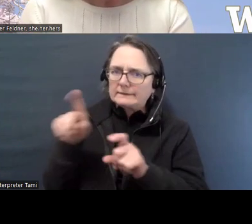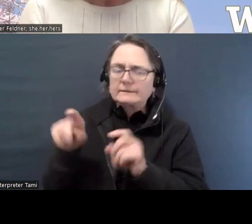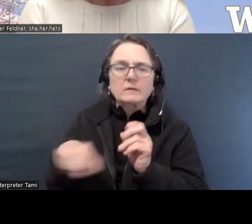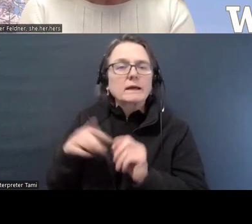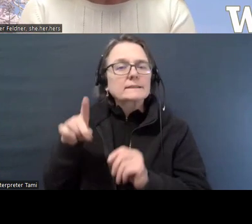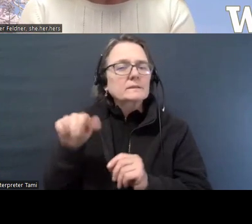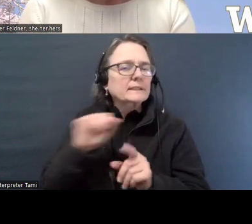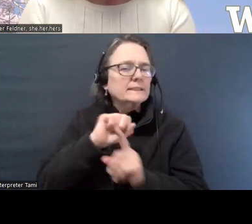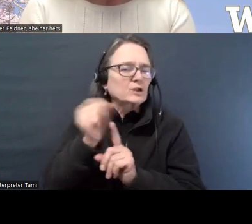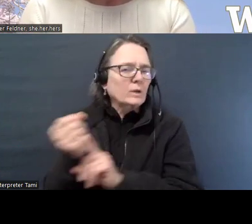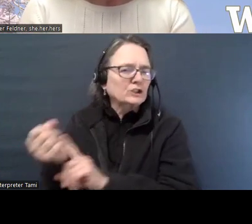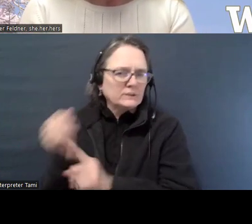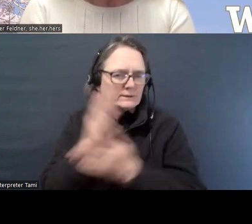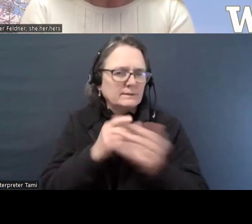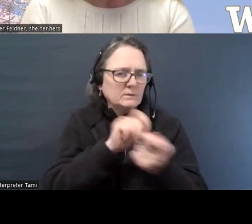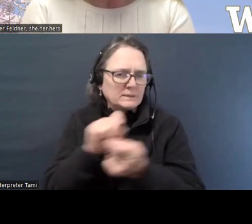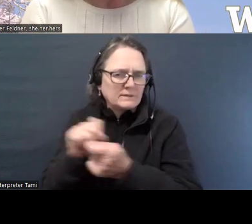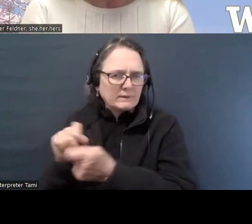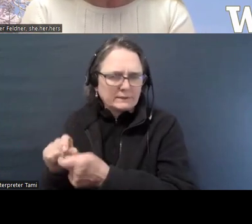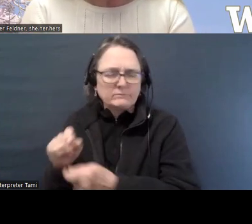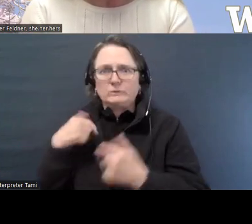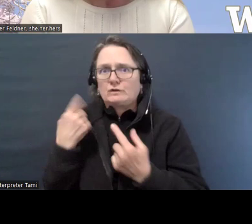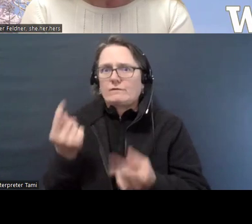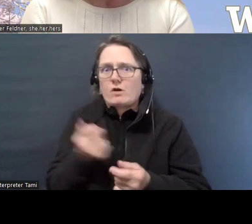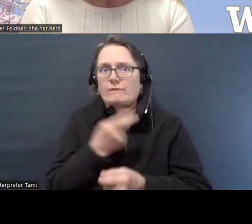and I'm just gonna let you take it from there.